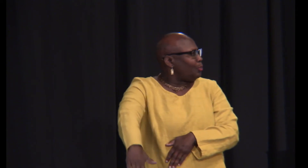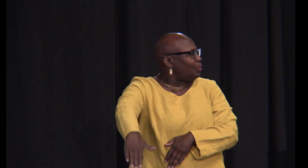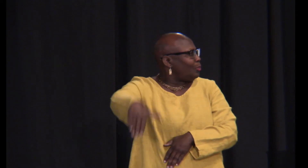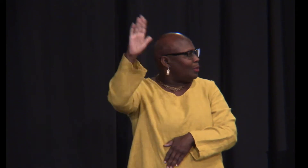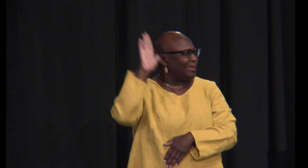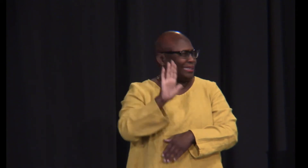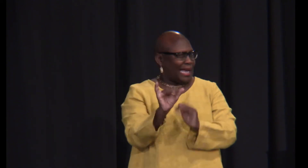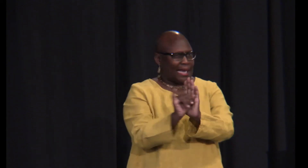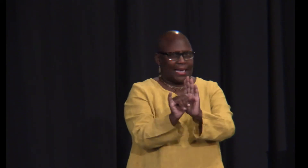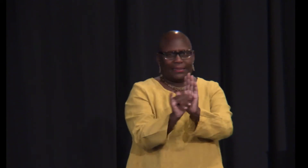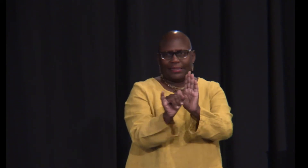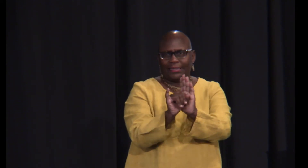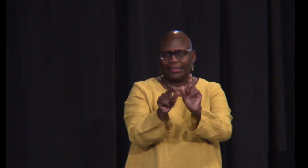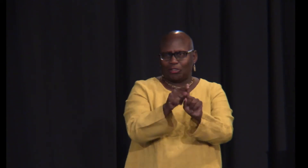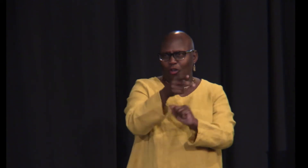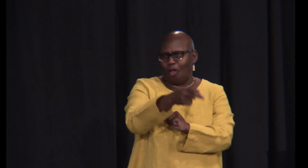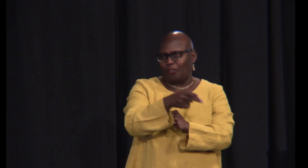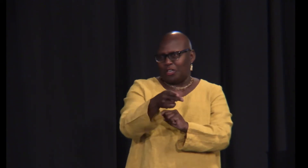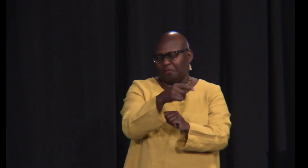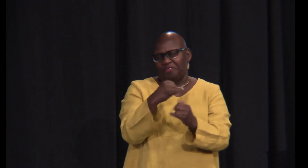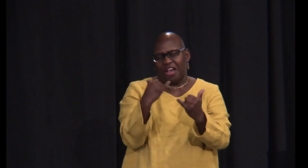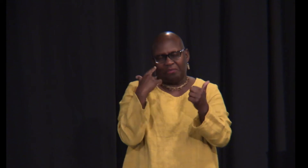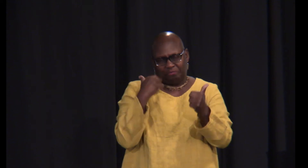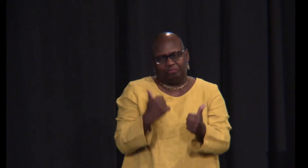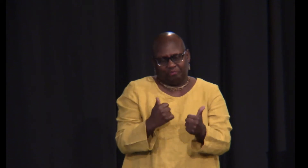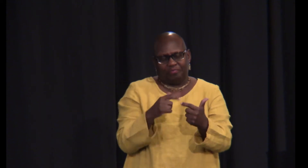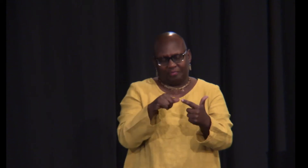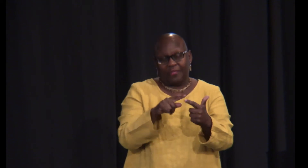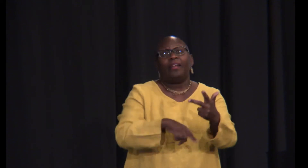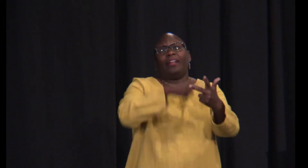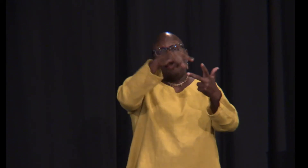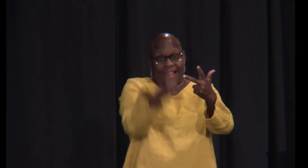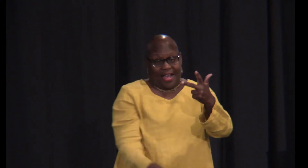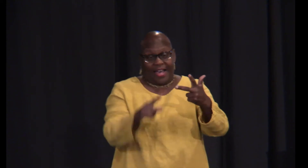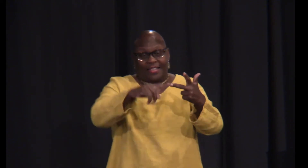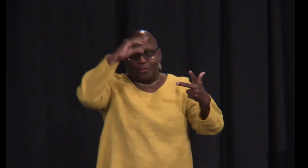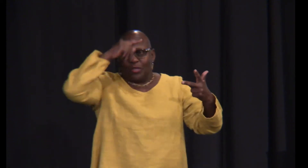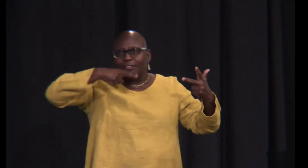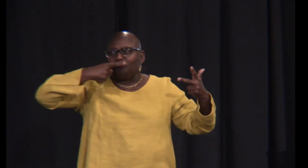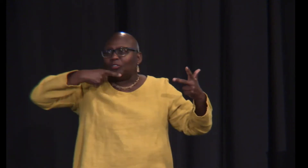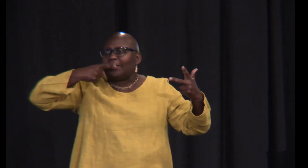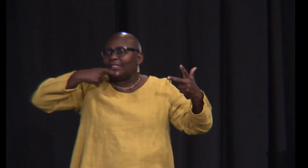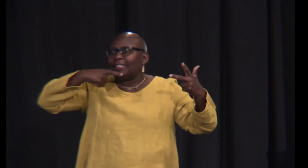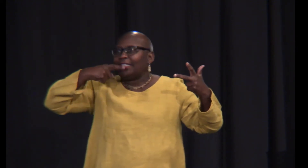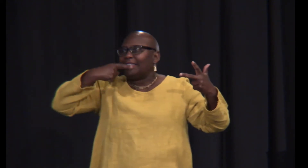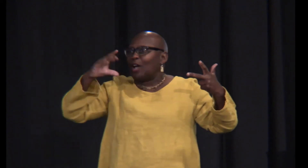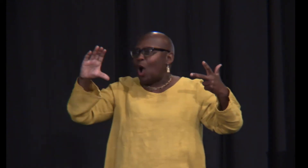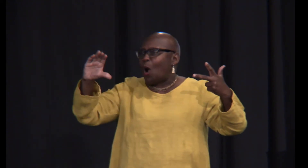She grew up hard of hearing but it's losing more of that hearing as she gets older as part of a genetic process.